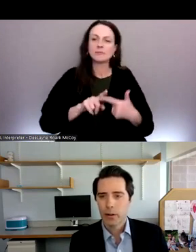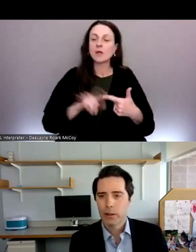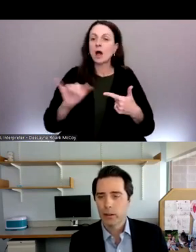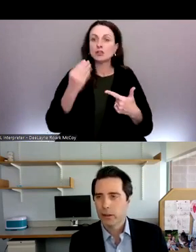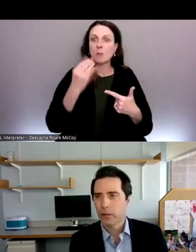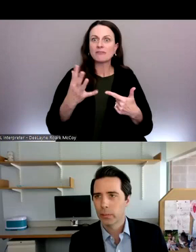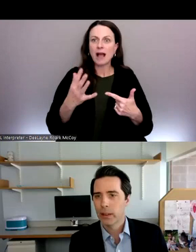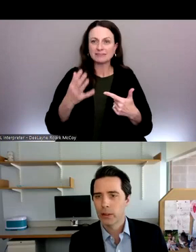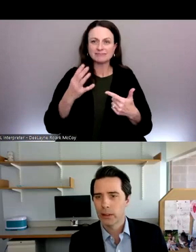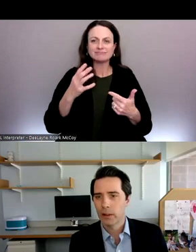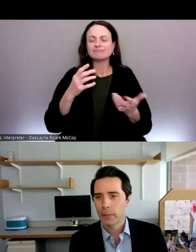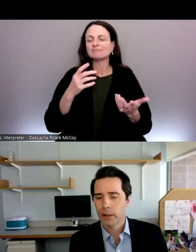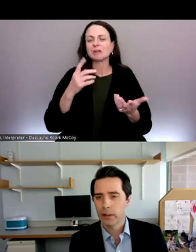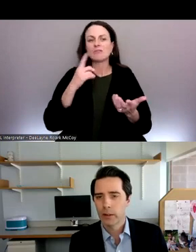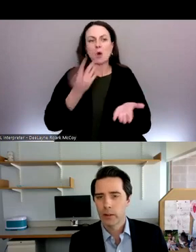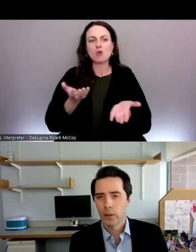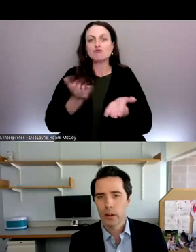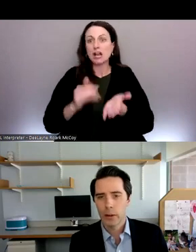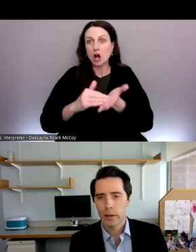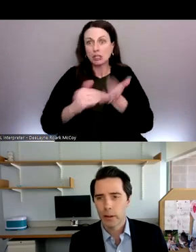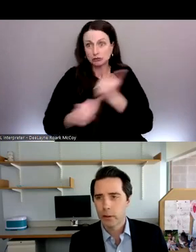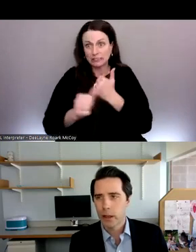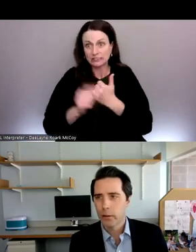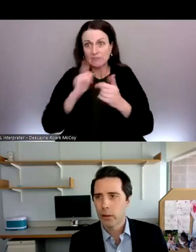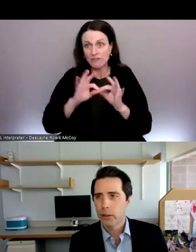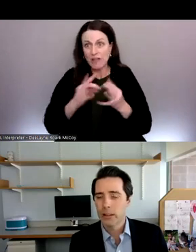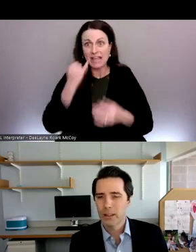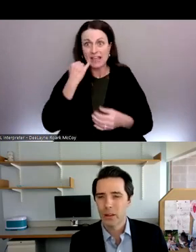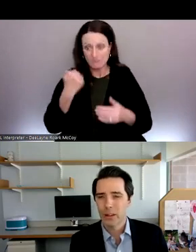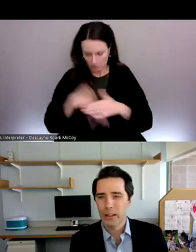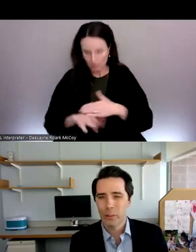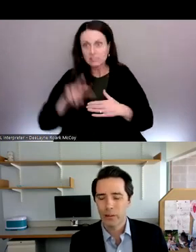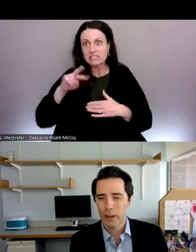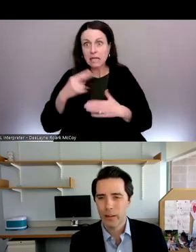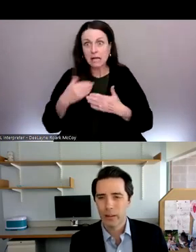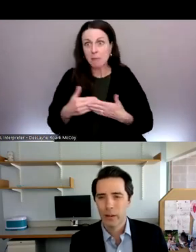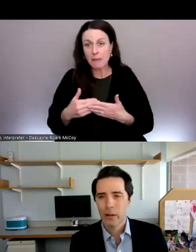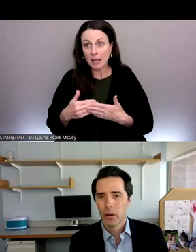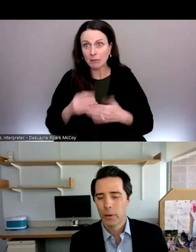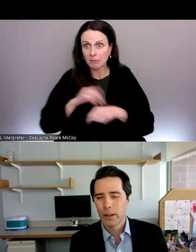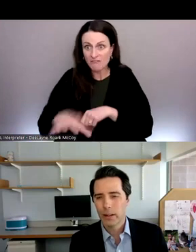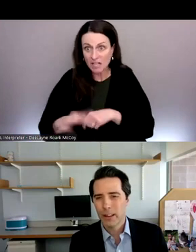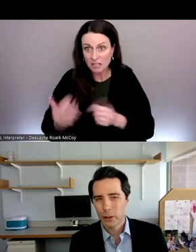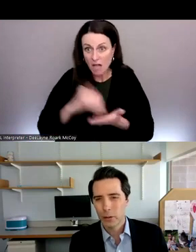recurrence risk for patients and families so if they were to have another child what the chances are that they